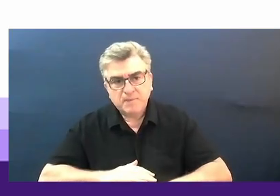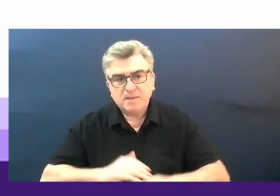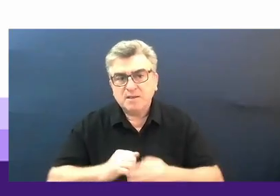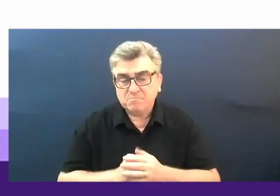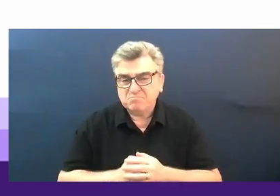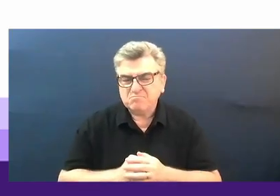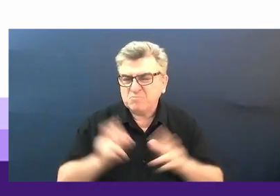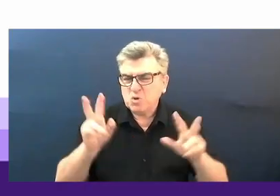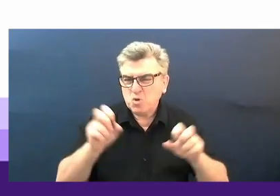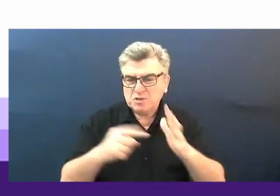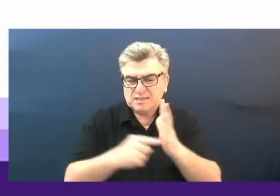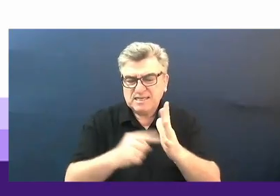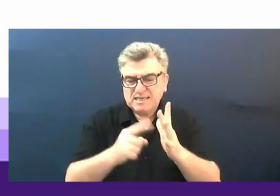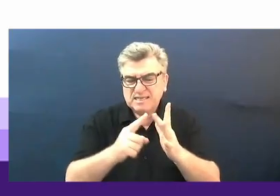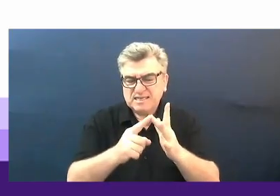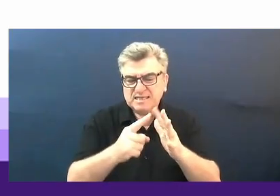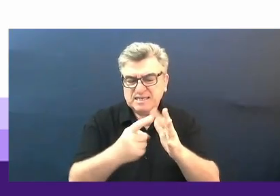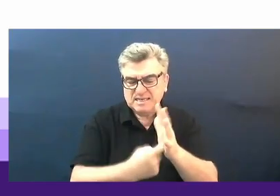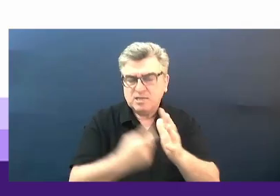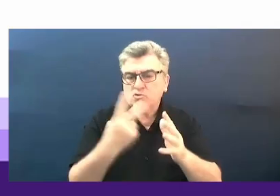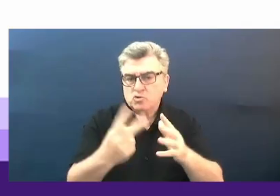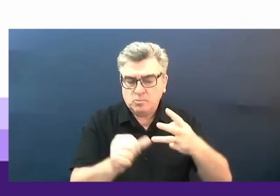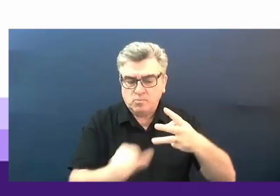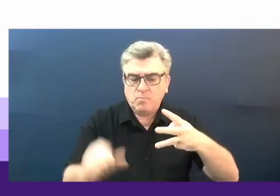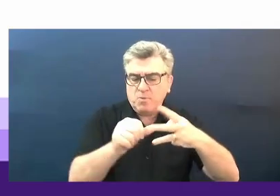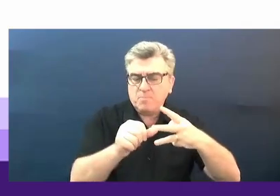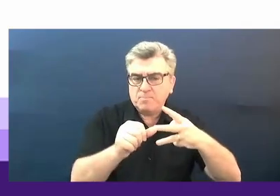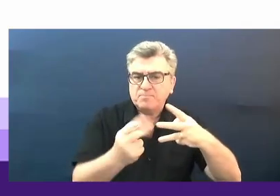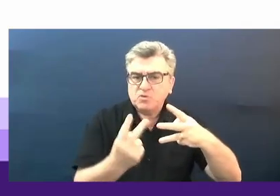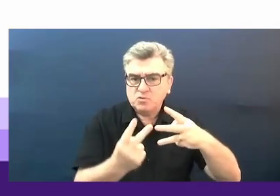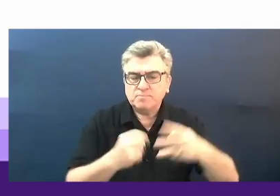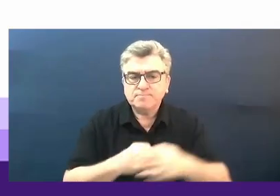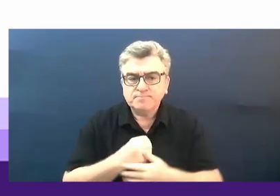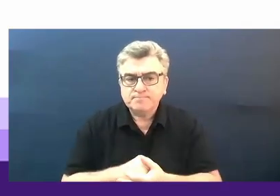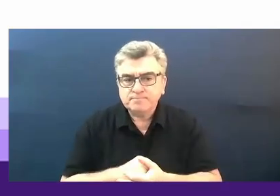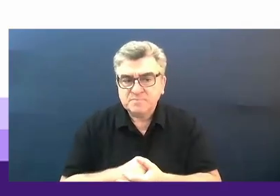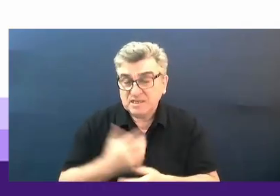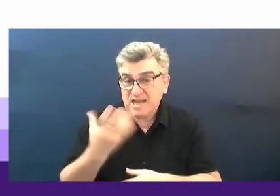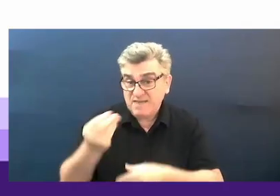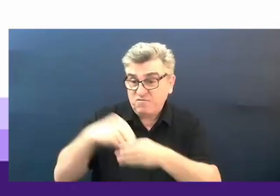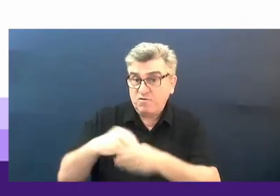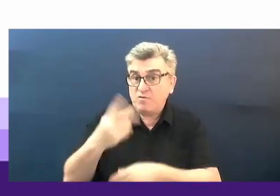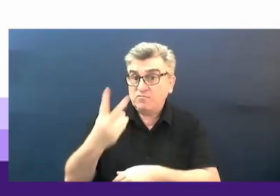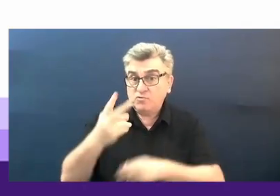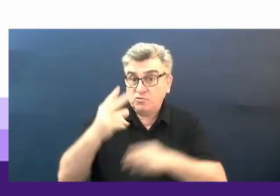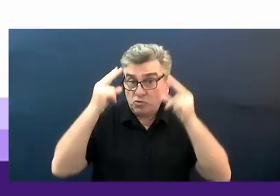nurse-led. We had two anaesthetic nurses who were credentialed, who did additional training and had